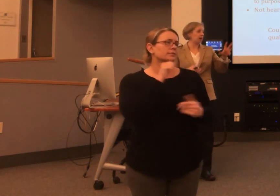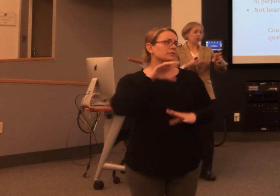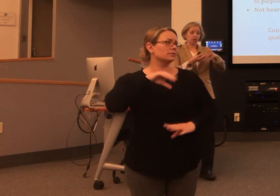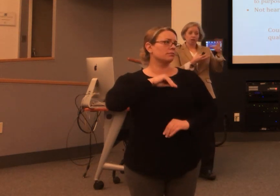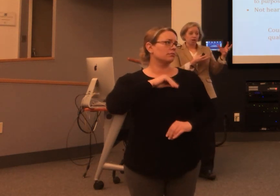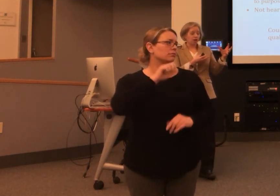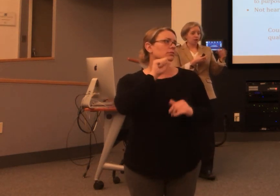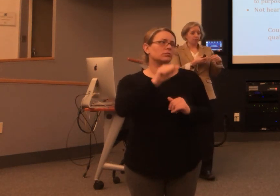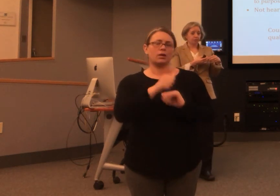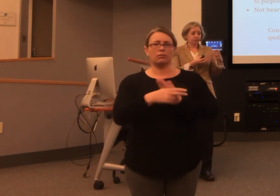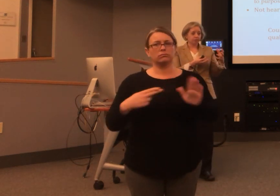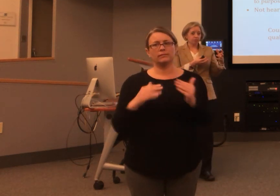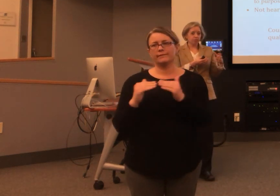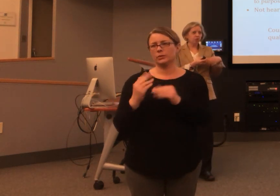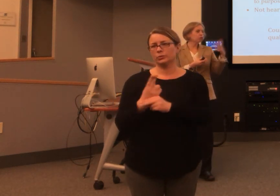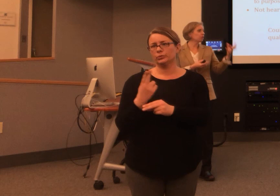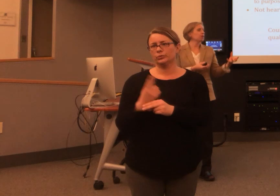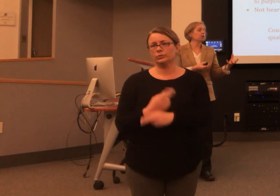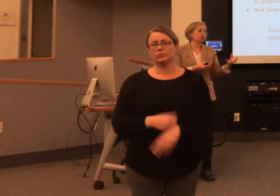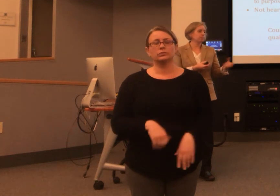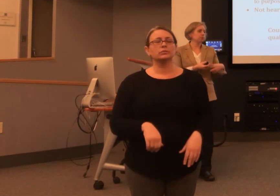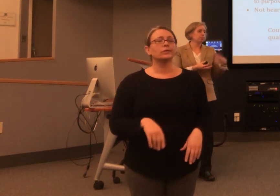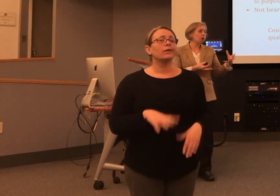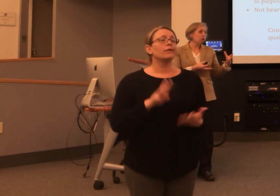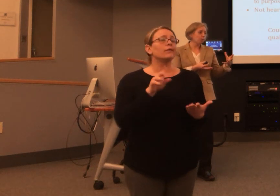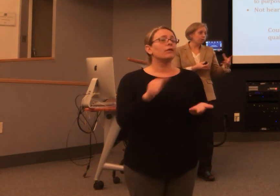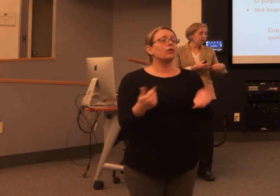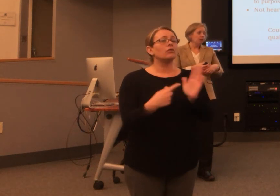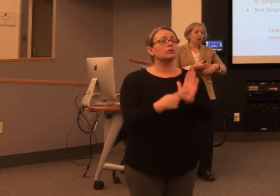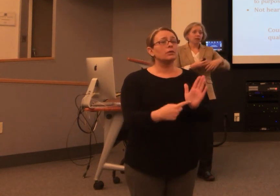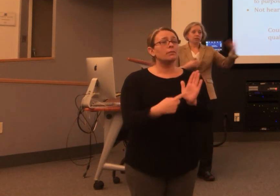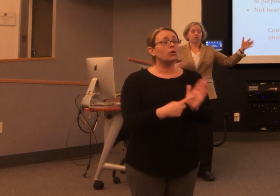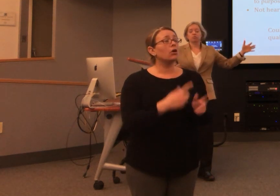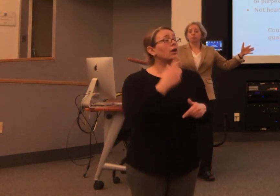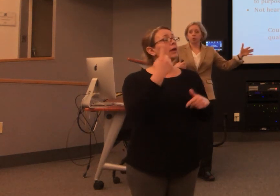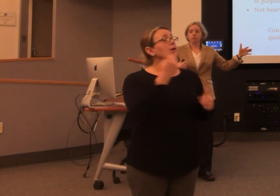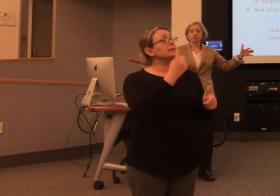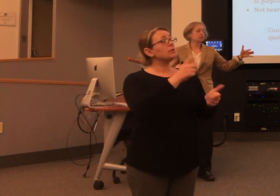about a poem and it's 14 stanzas long,